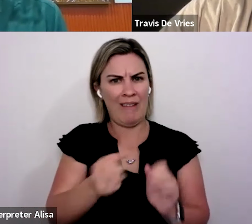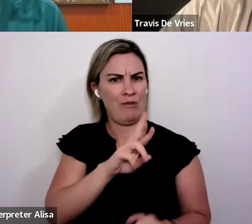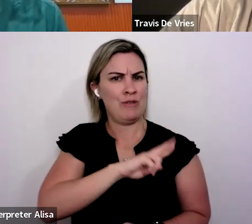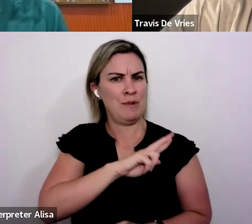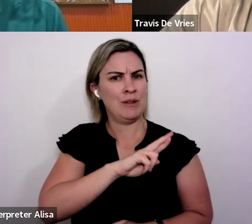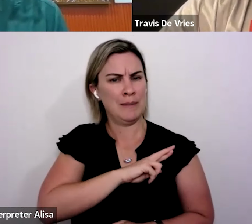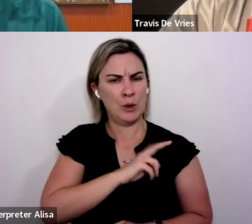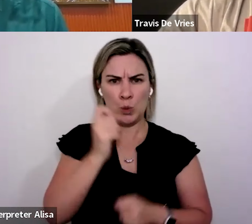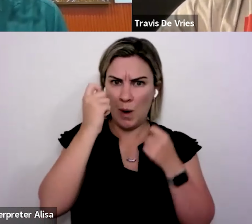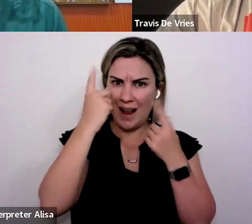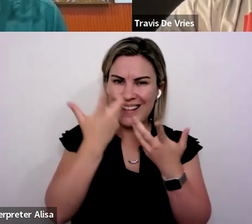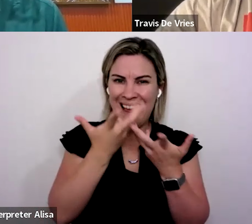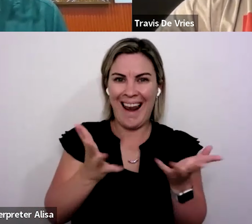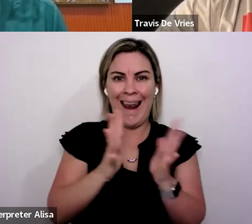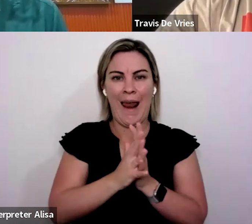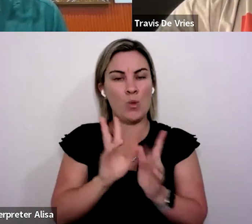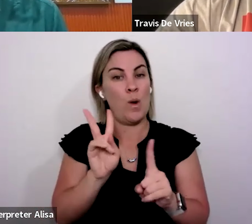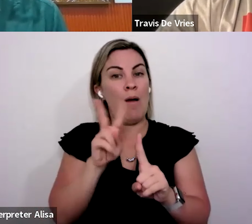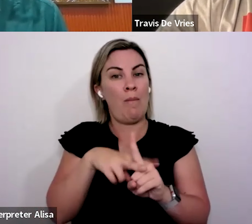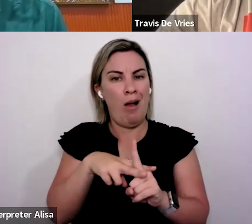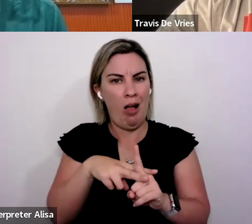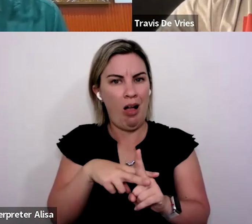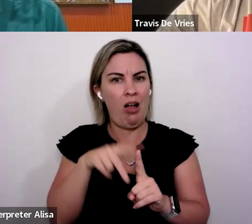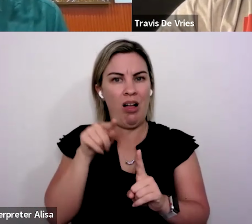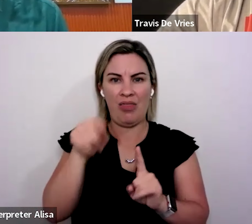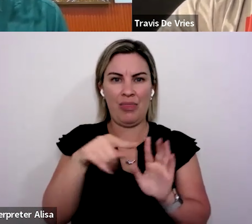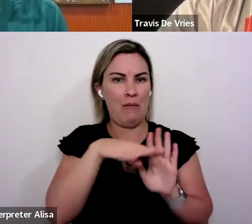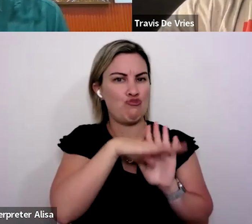and the community that you're working with understand that as well.